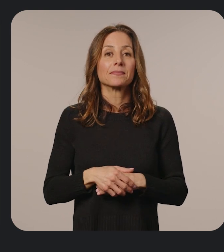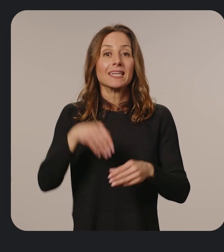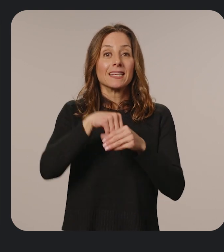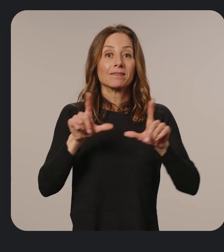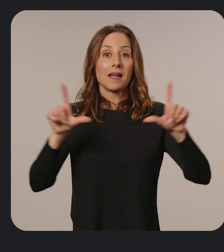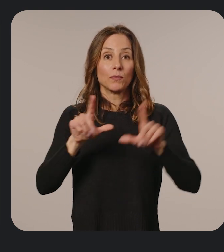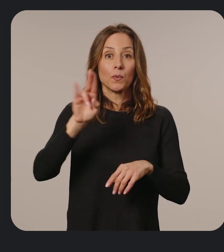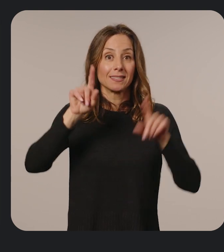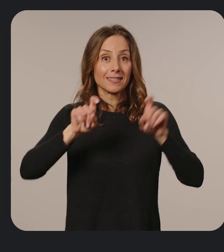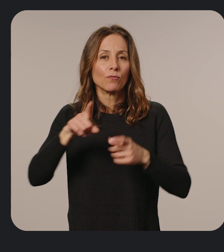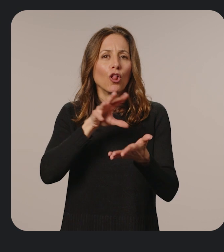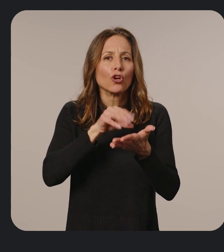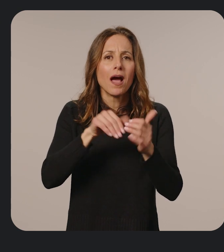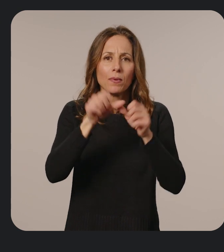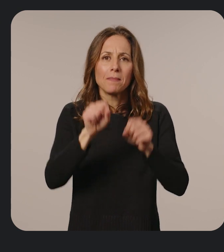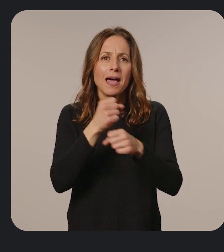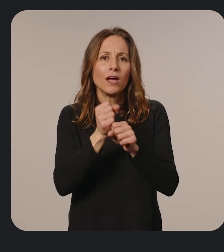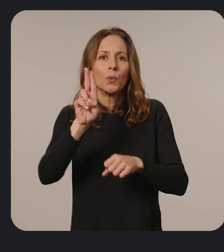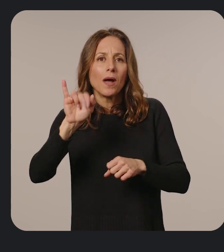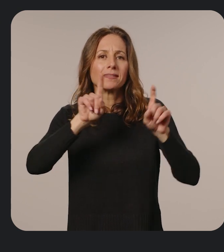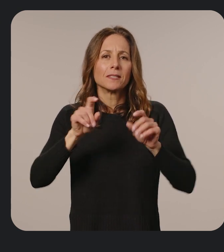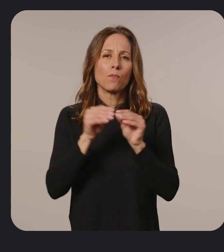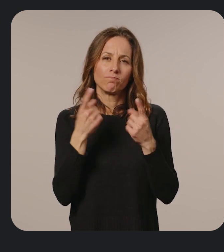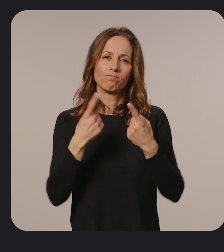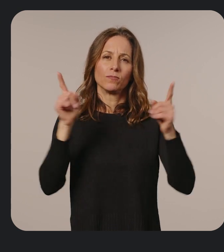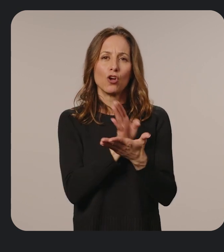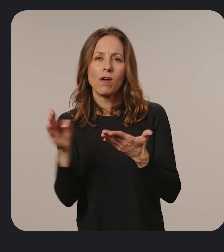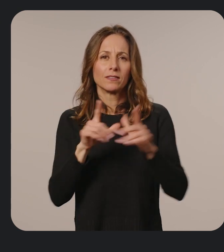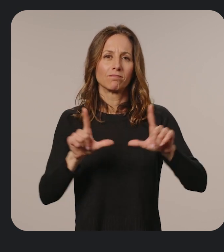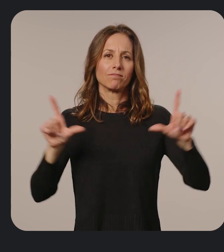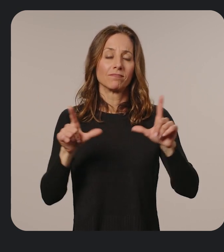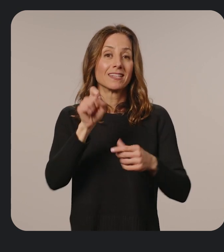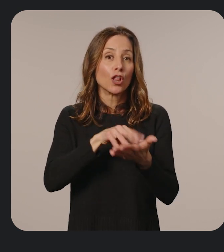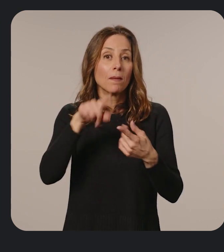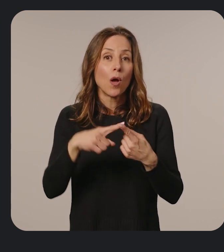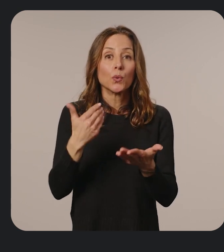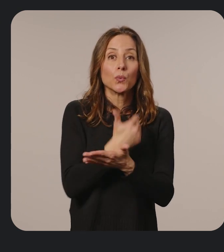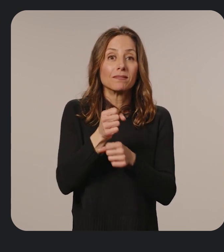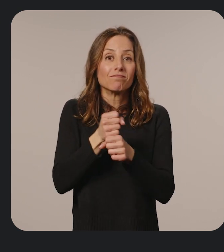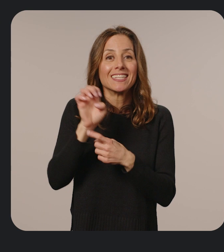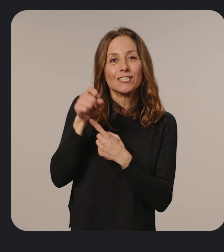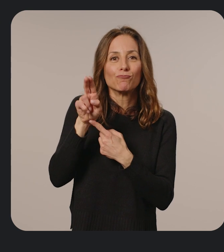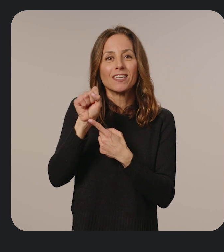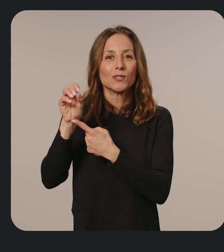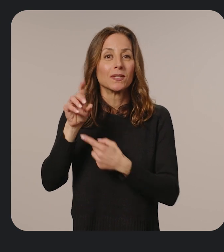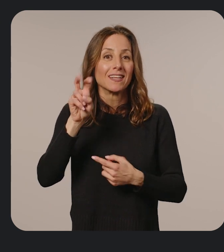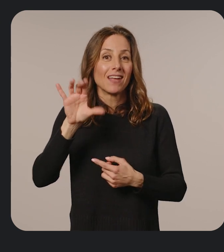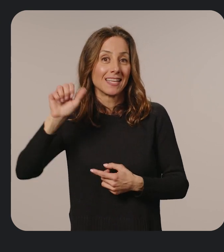In Scalable UI Testing, learn how you can make UI testing more effective across form factors. You'll learn about the new Espresso device